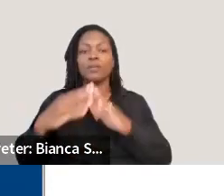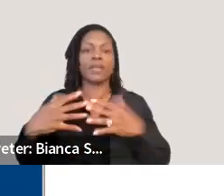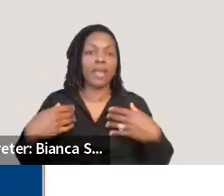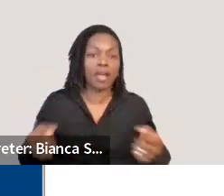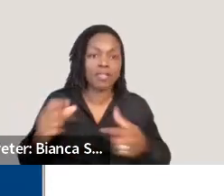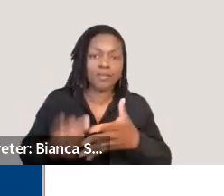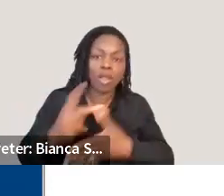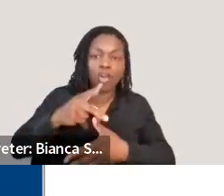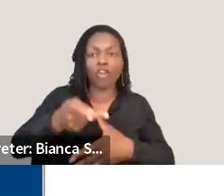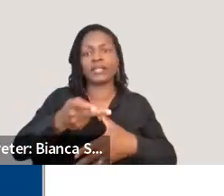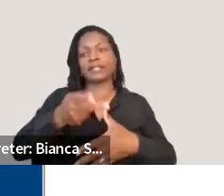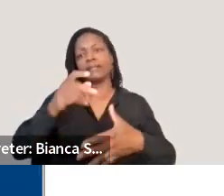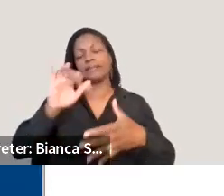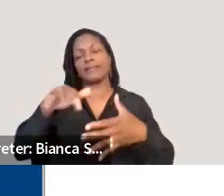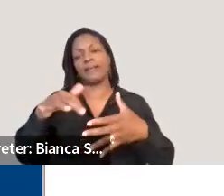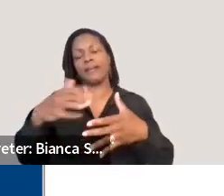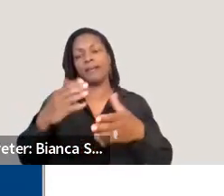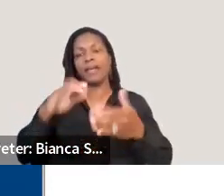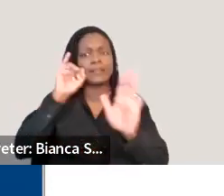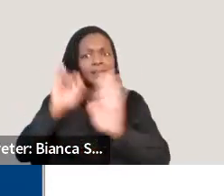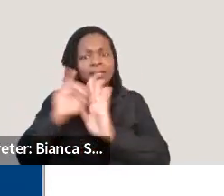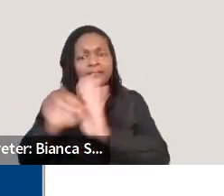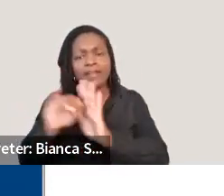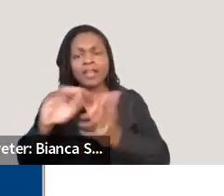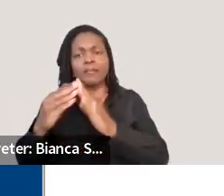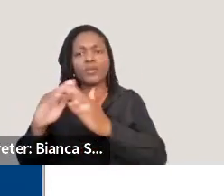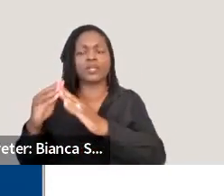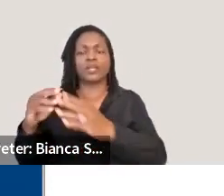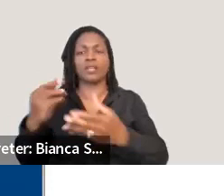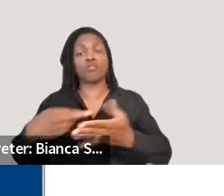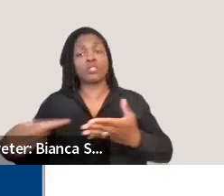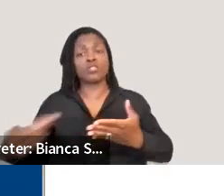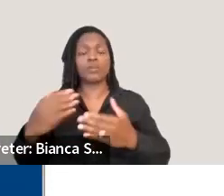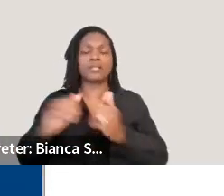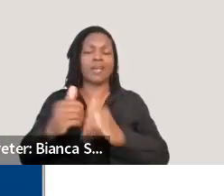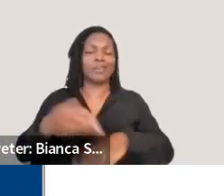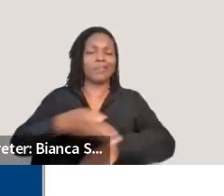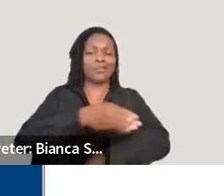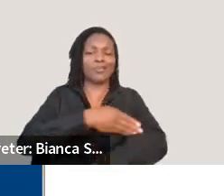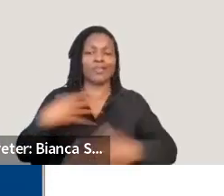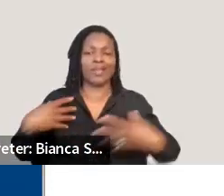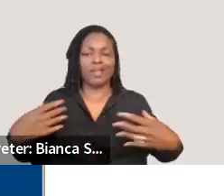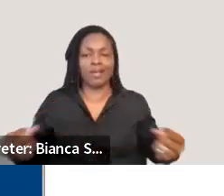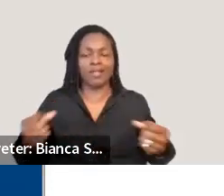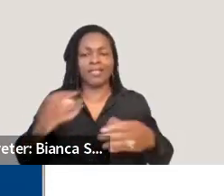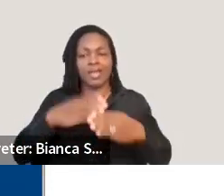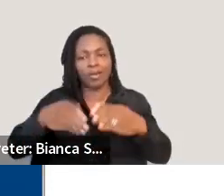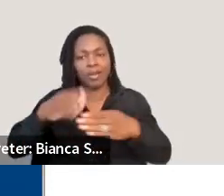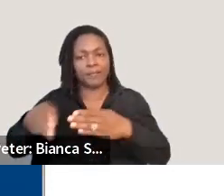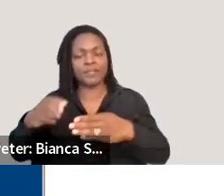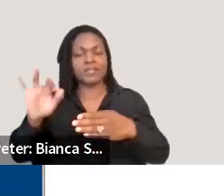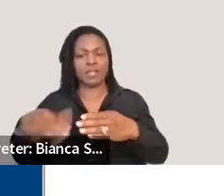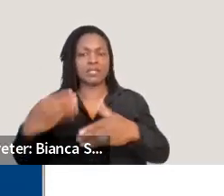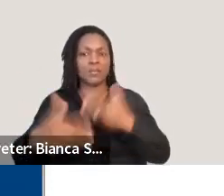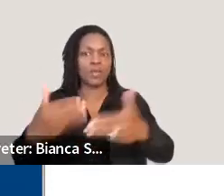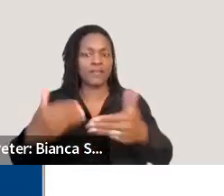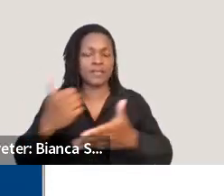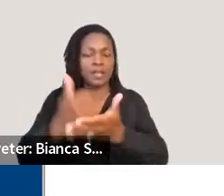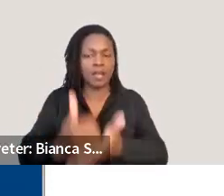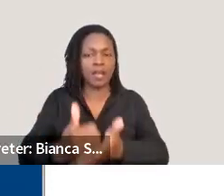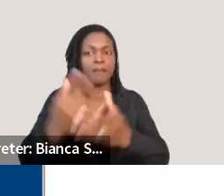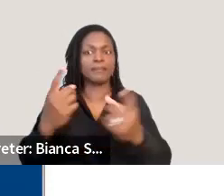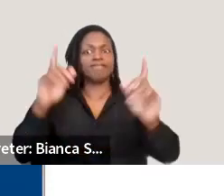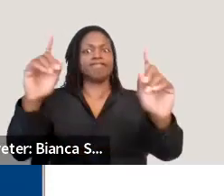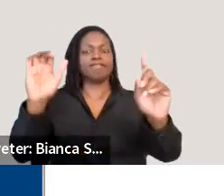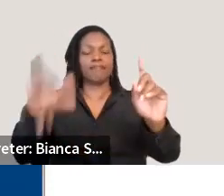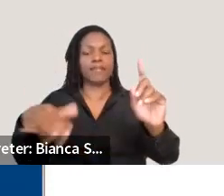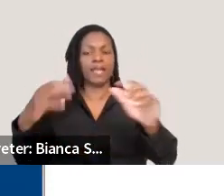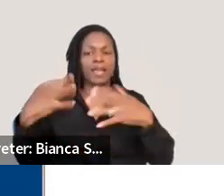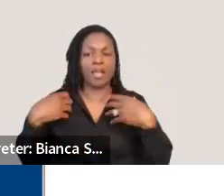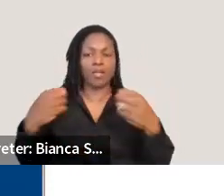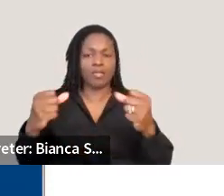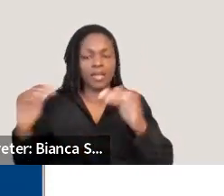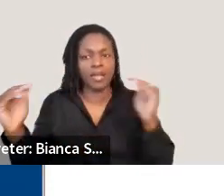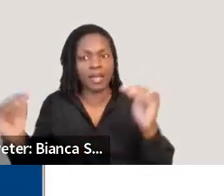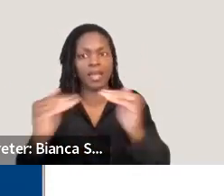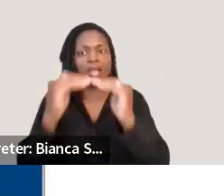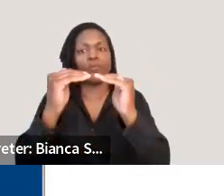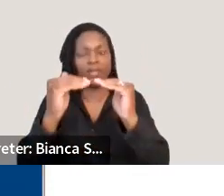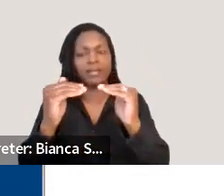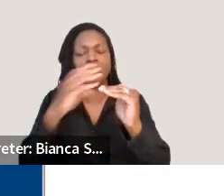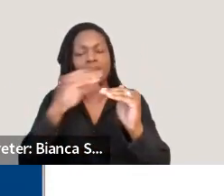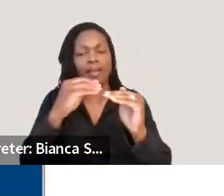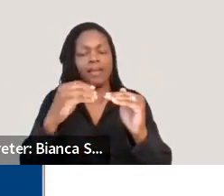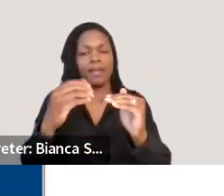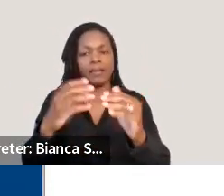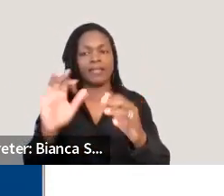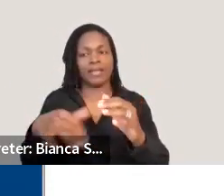It's the strategic planning process to achieve health equity and emphasizes the vital role of having broad partnerships and community engagement.